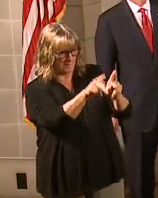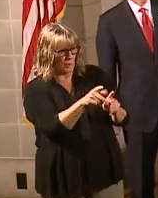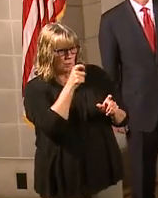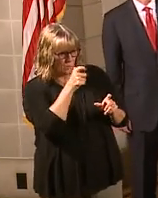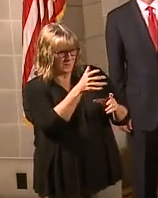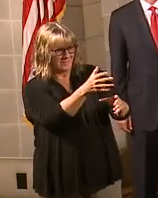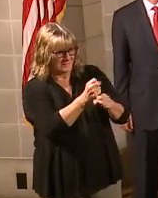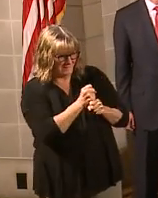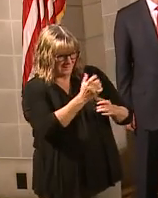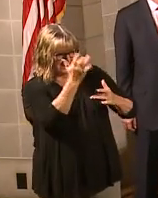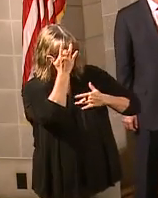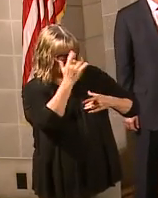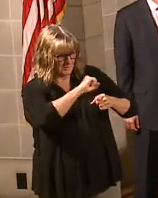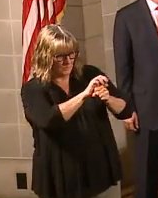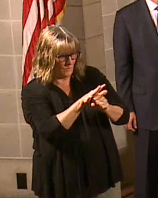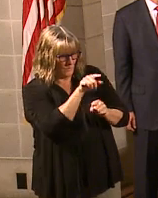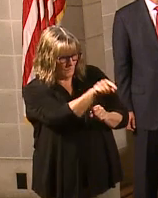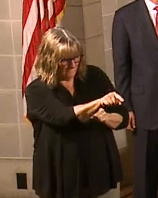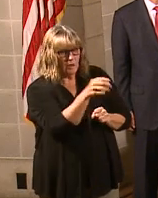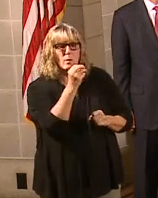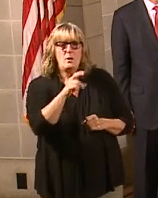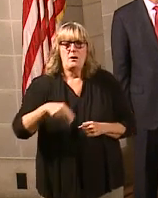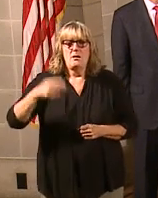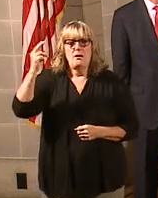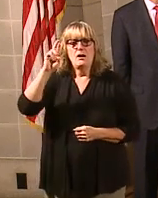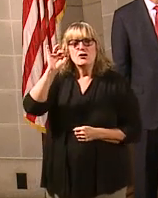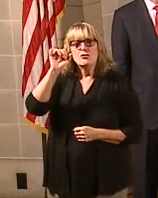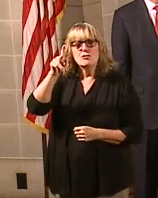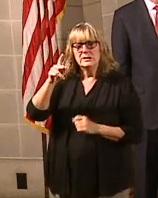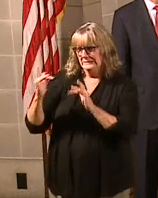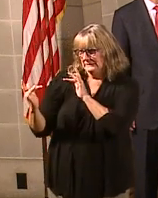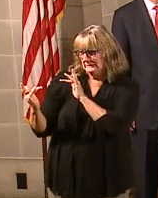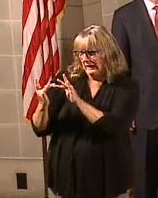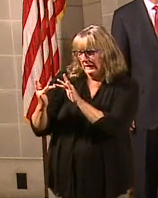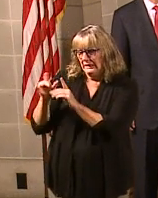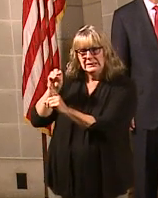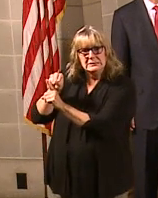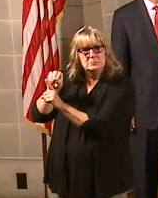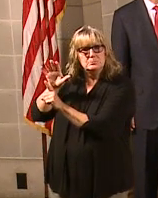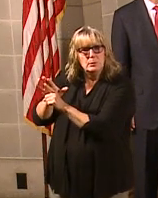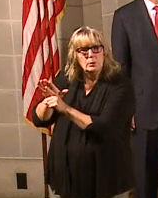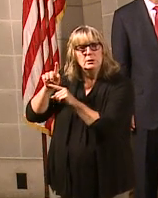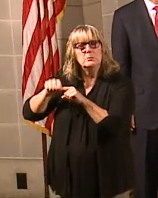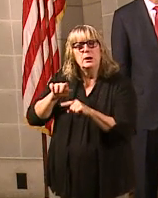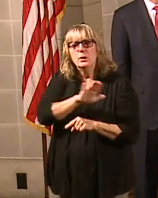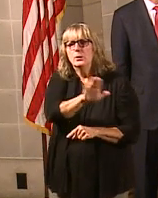THIS IS NEW IS THAT IF YOU ARE A